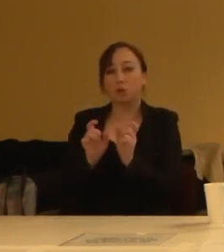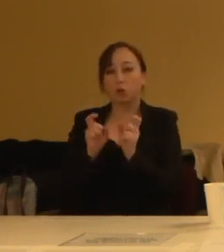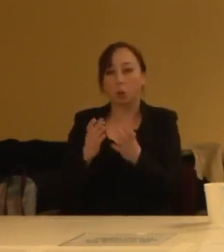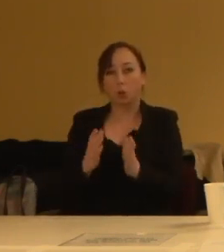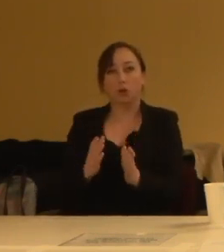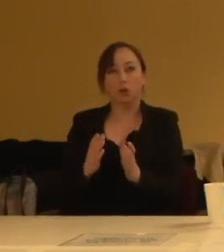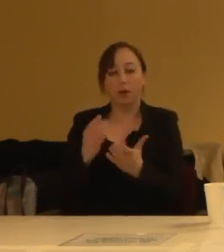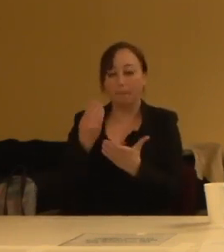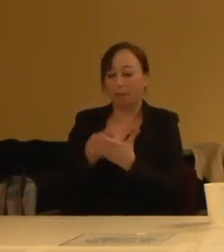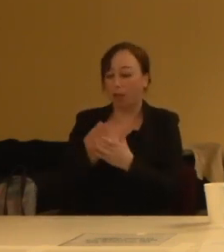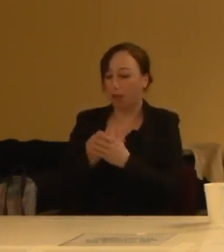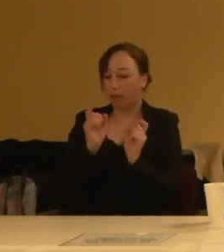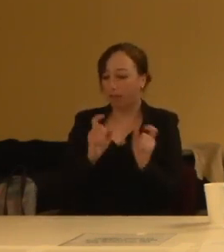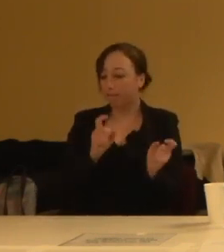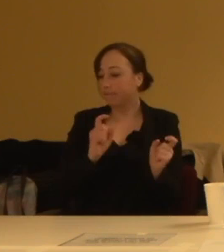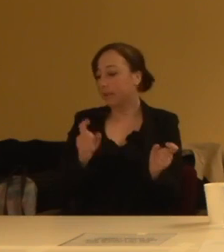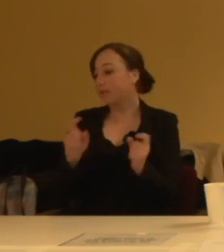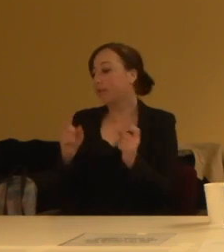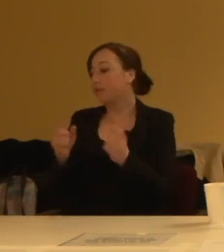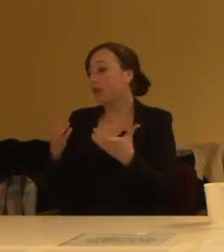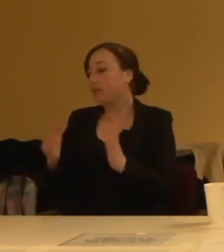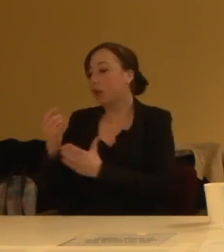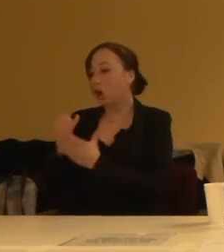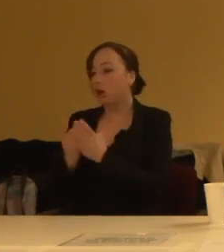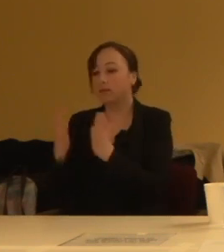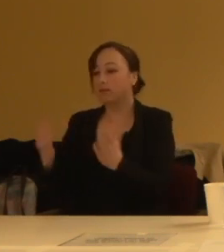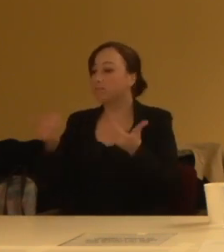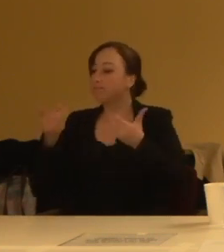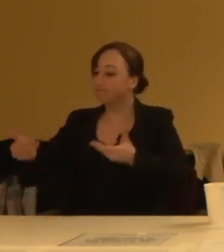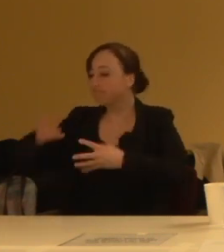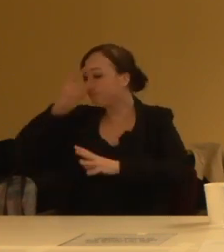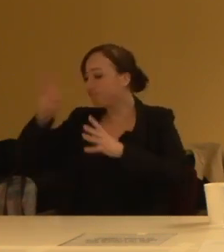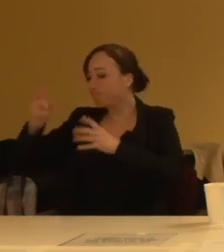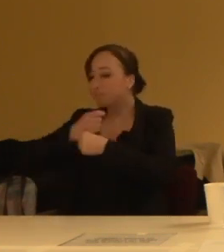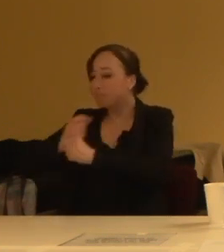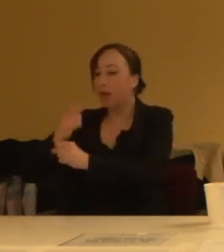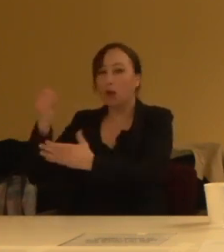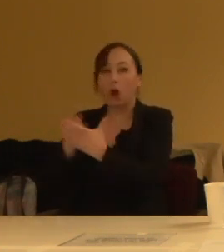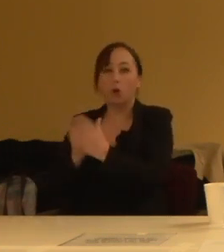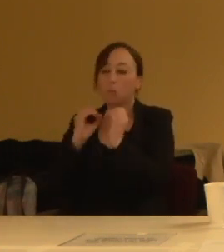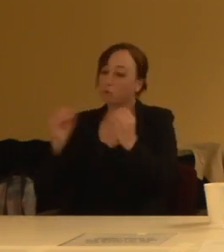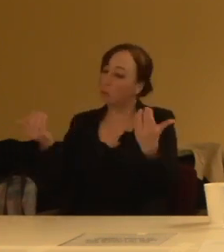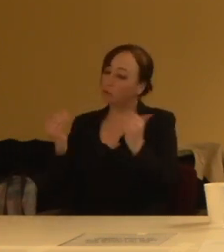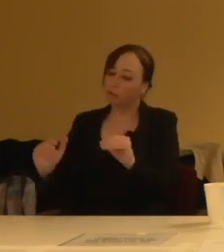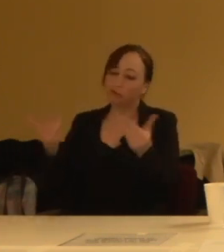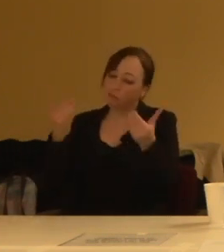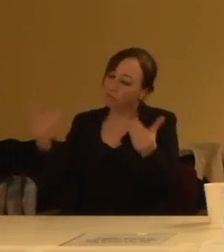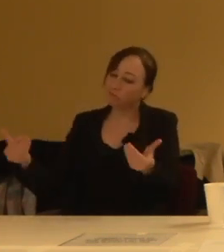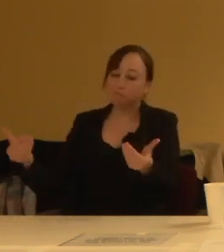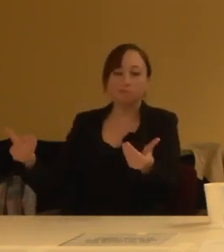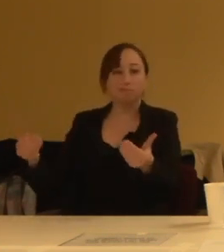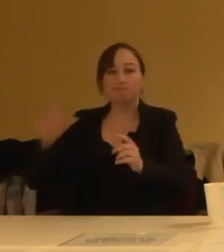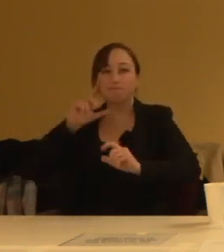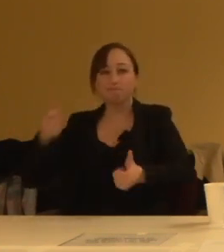just lets artists make their art. No restrictions, you do you boo. Like that is the kind of donor that